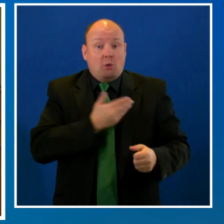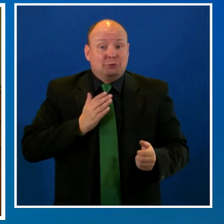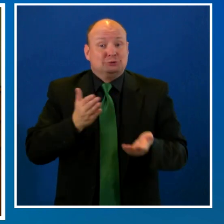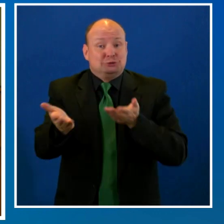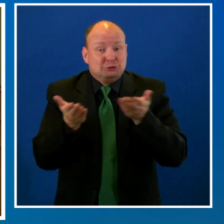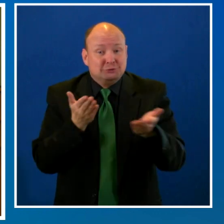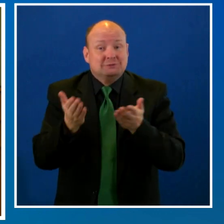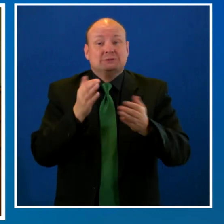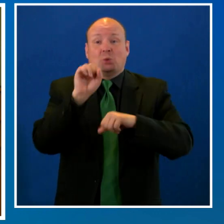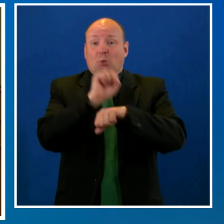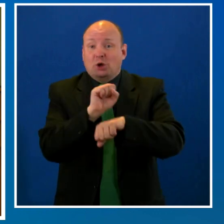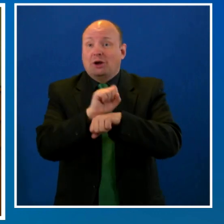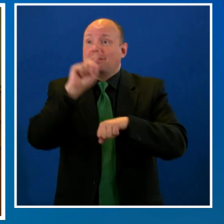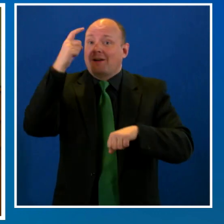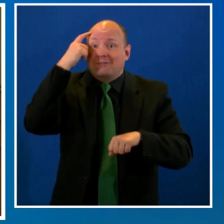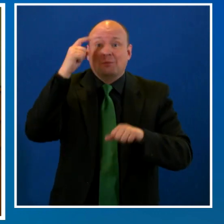remain open and accessible.